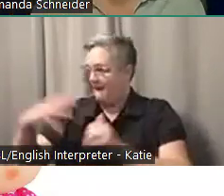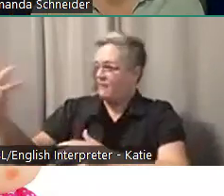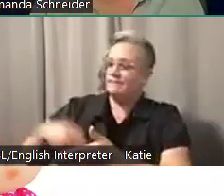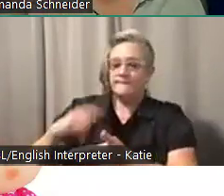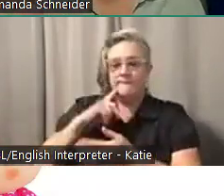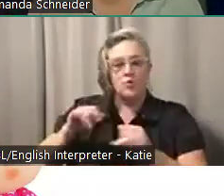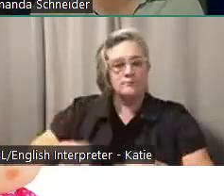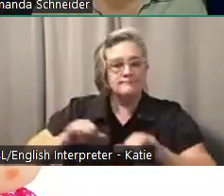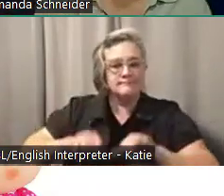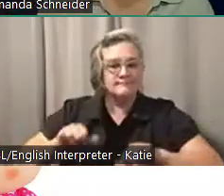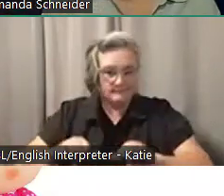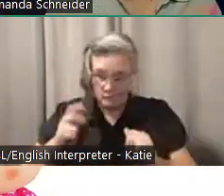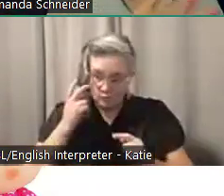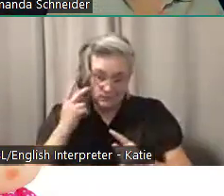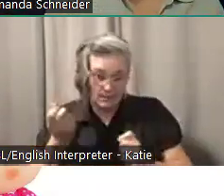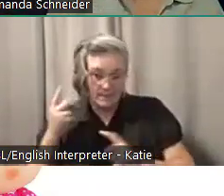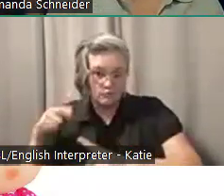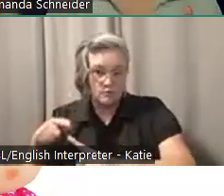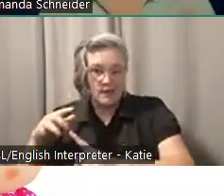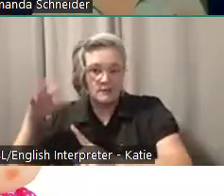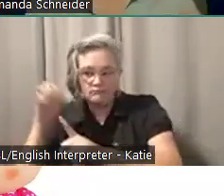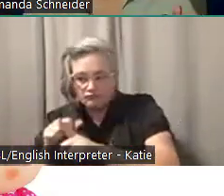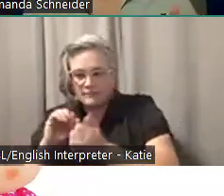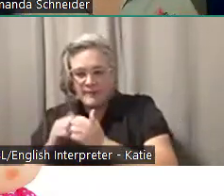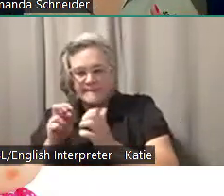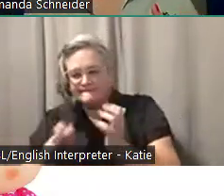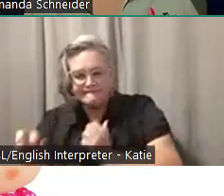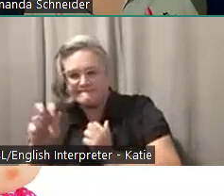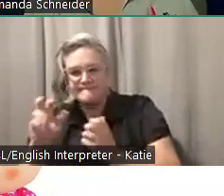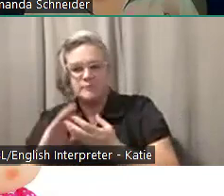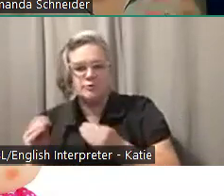your routine, and see how much your child can kind of navigate what's going on.